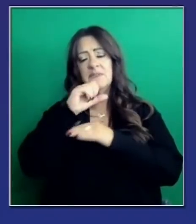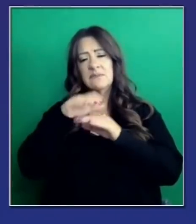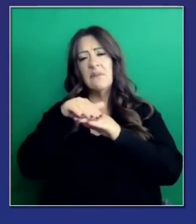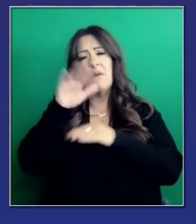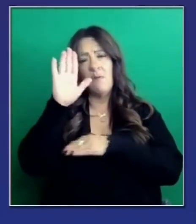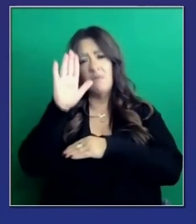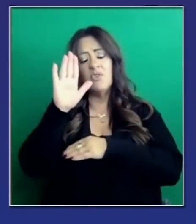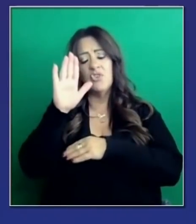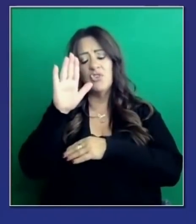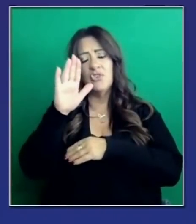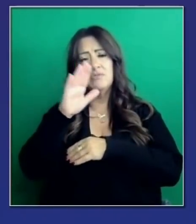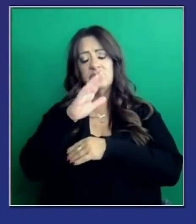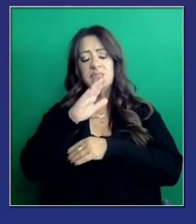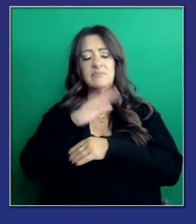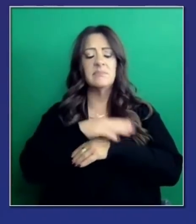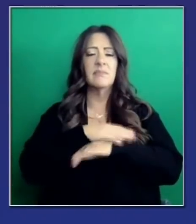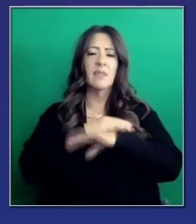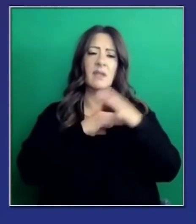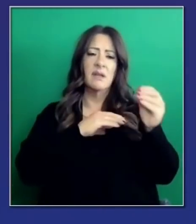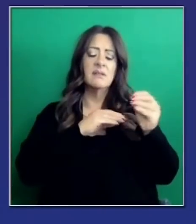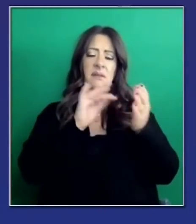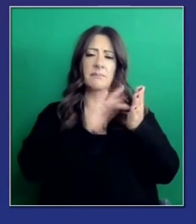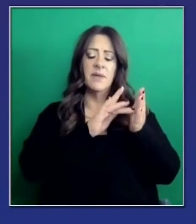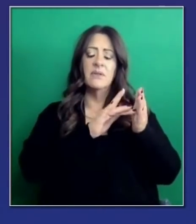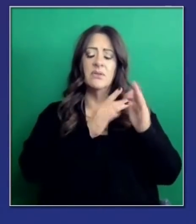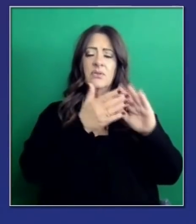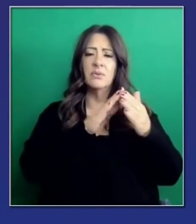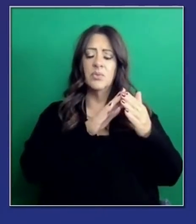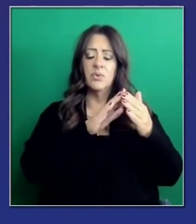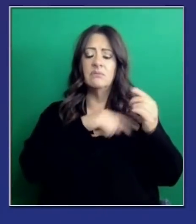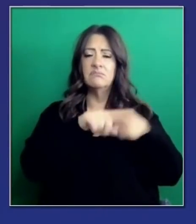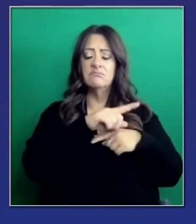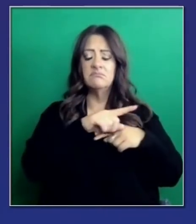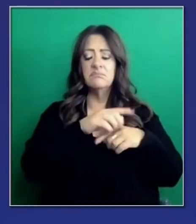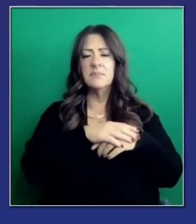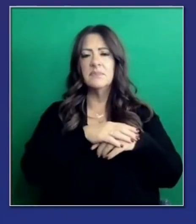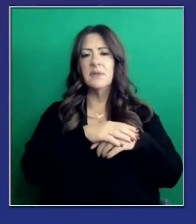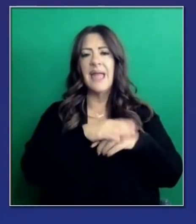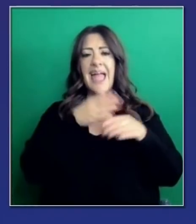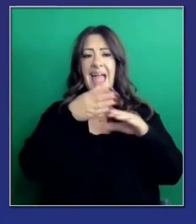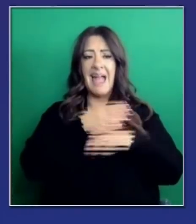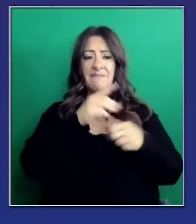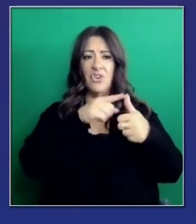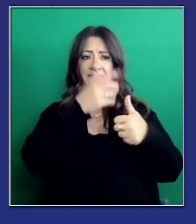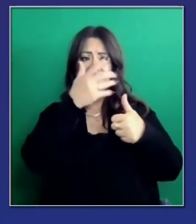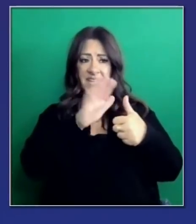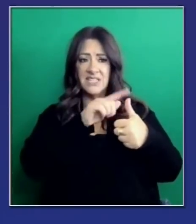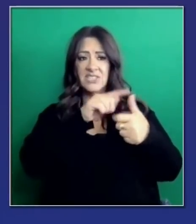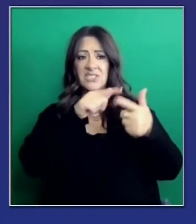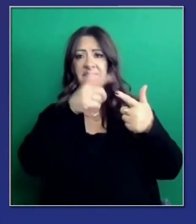FOLKS ACROSS THE BOARD AS QUICKLY AS POSSIBLE WITH PRIORITIZATION THAT IS REFLECTED HERE ON 65 AND OLDER AND THOSE COHORTS THAT ARE REPRESENTED.